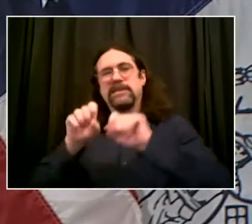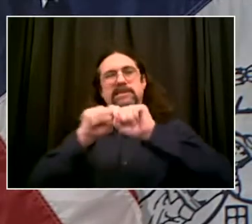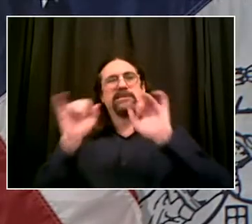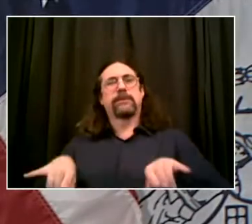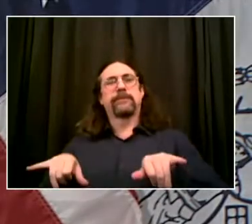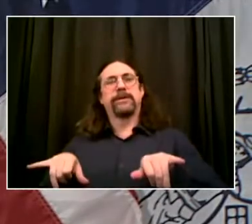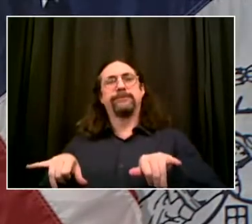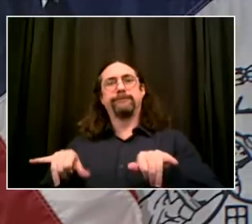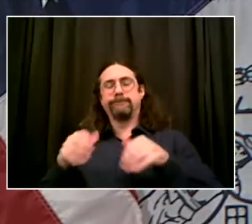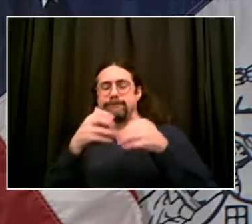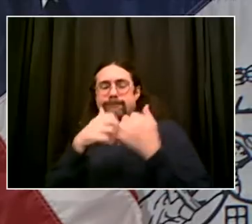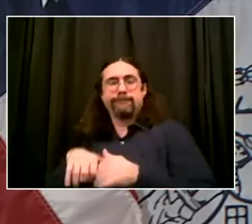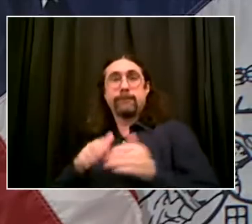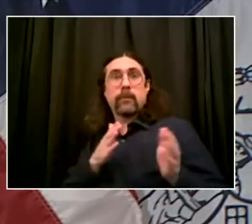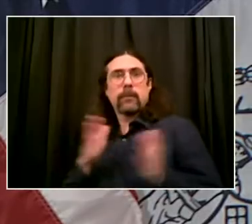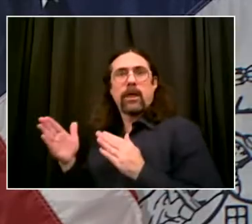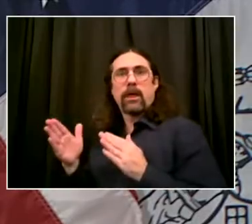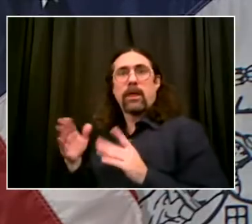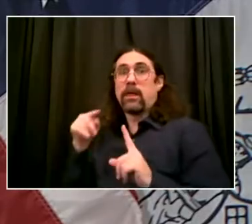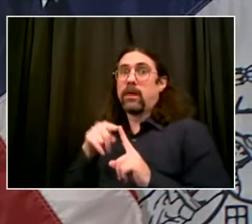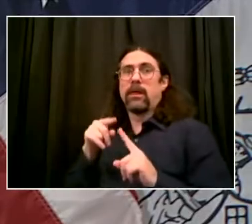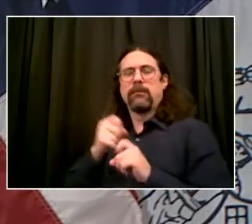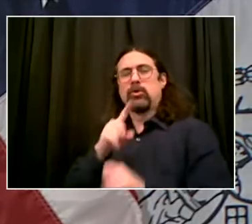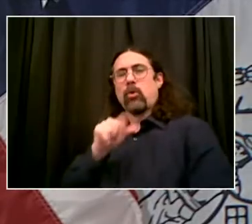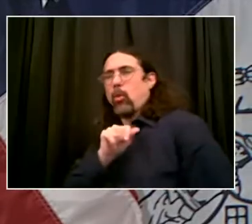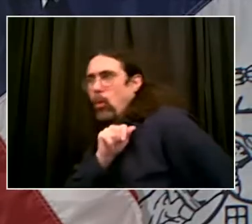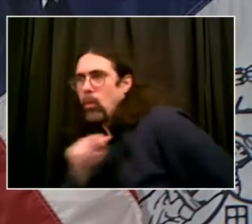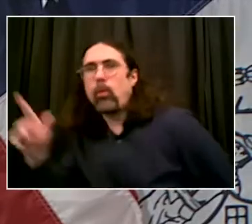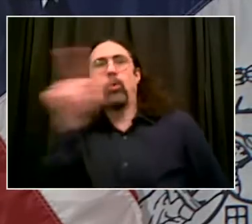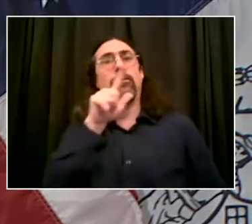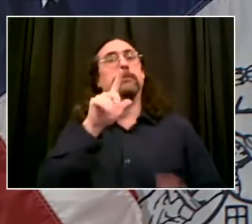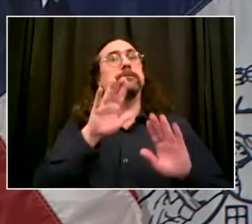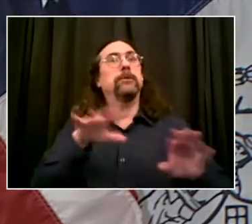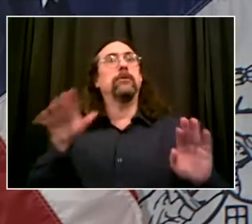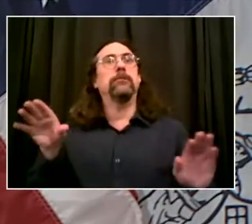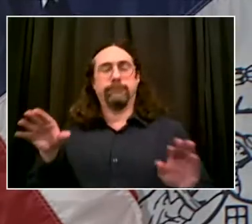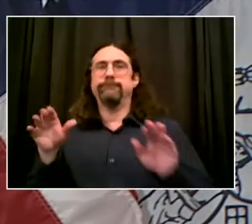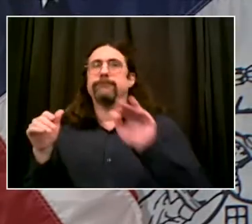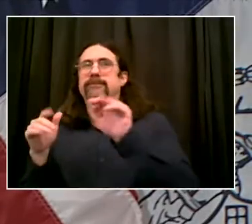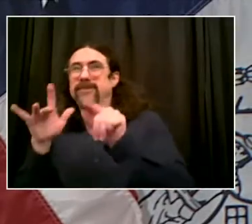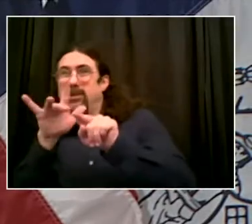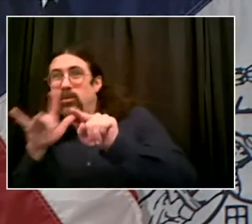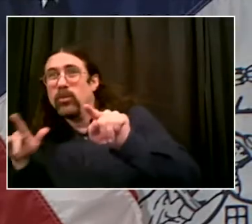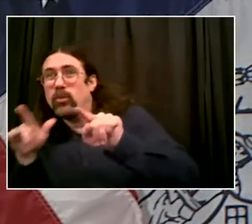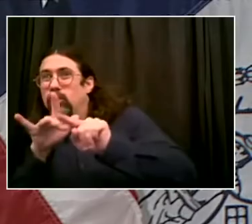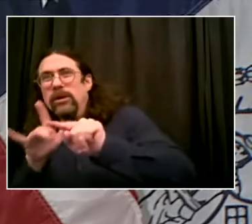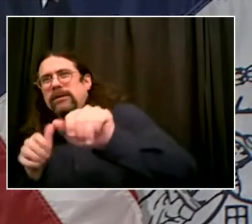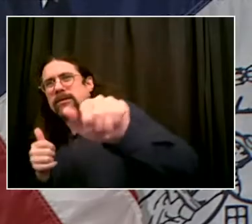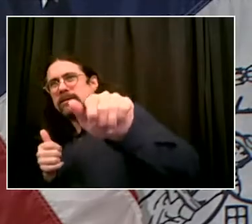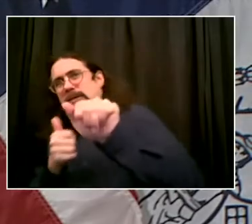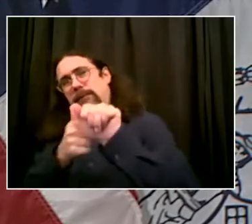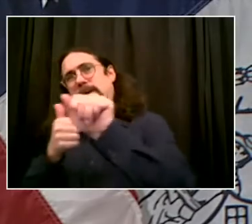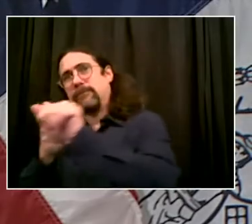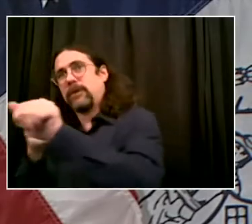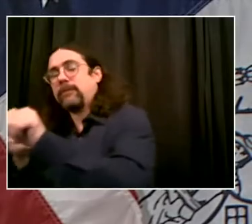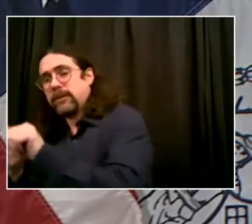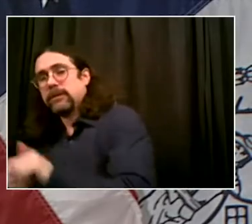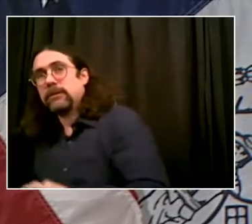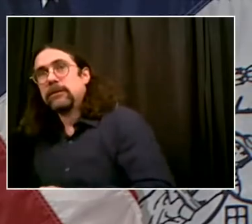VISION GOGOG IN INTO SEPTEMBEBER 2021 THAT WILL MOVE THE WHOLE SSYTT EMTTHEO LL P KIDS COME BACK REALLY STRONG. WE ARE GOING TO HAVE TO DO EXTRAORDINARY WORK NEXT SCHOOL